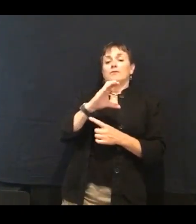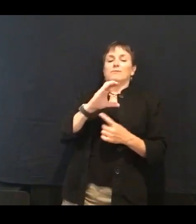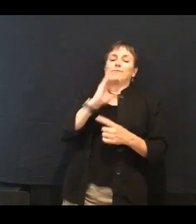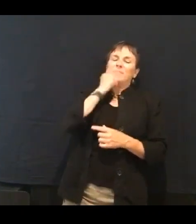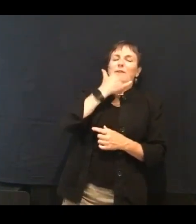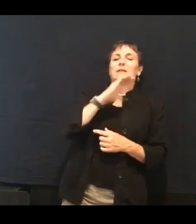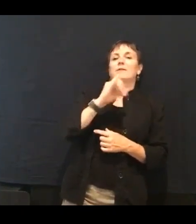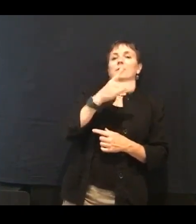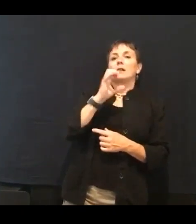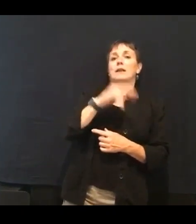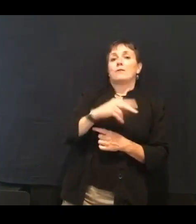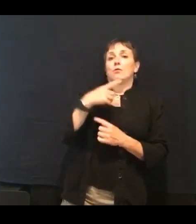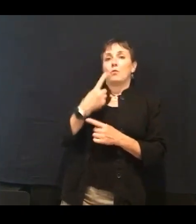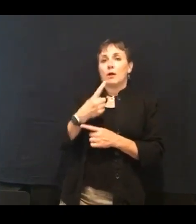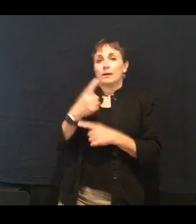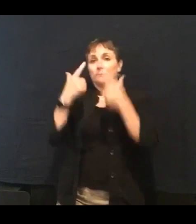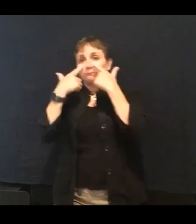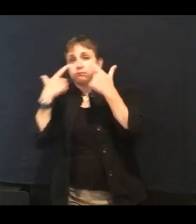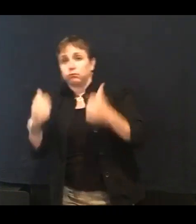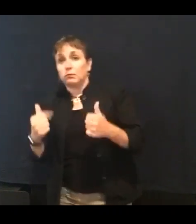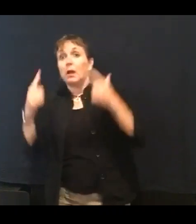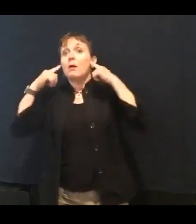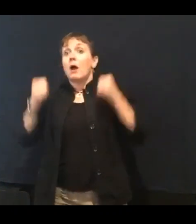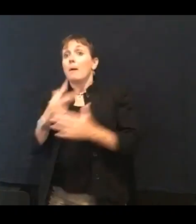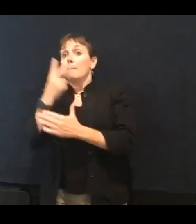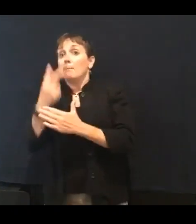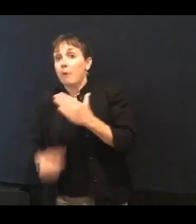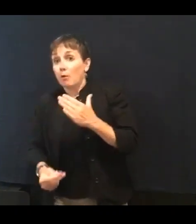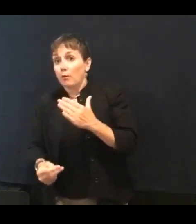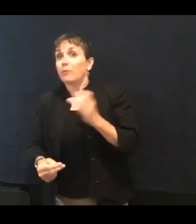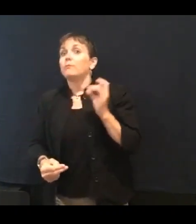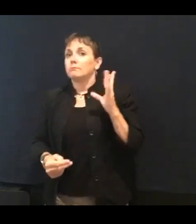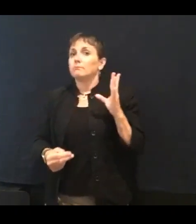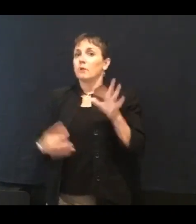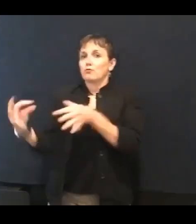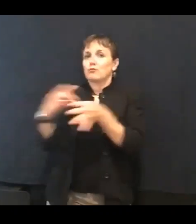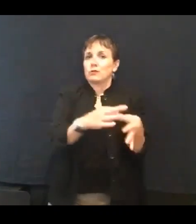of both vision and hearing and occasionally balance.